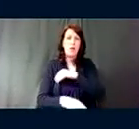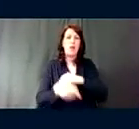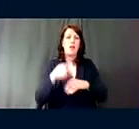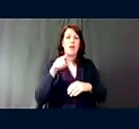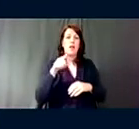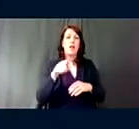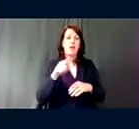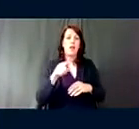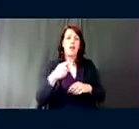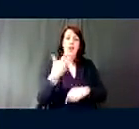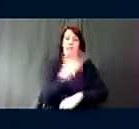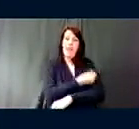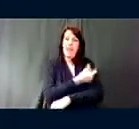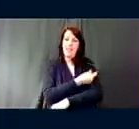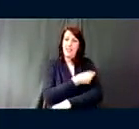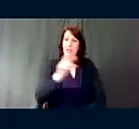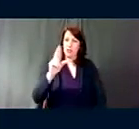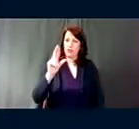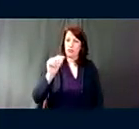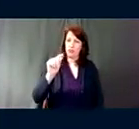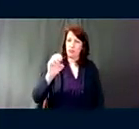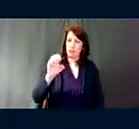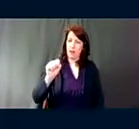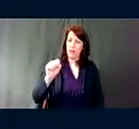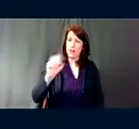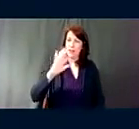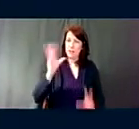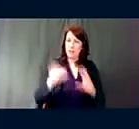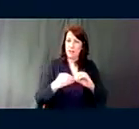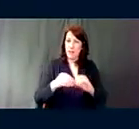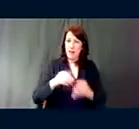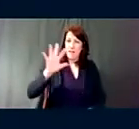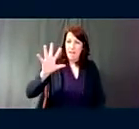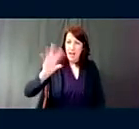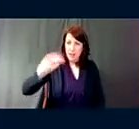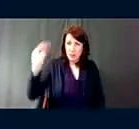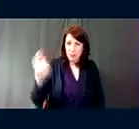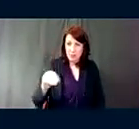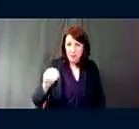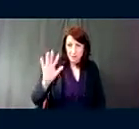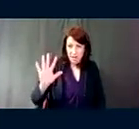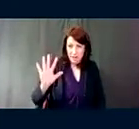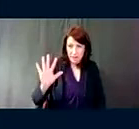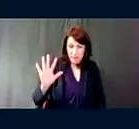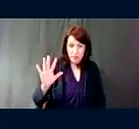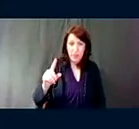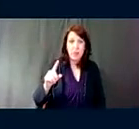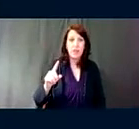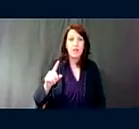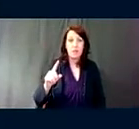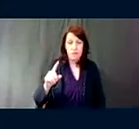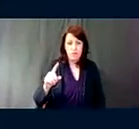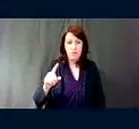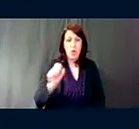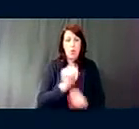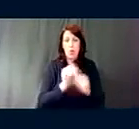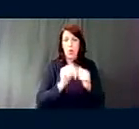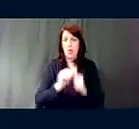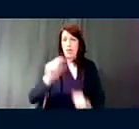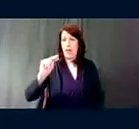AND AT THE BASE OF OUR STUDY HAD VACCINATION RATES OF 5% FOR FULL